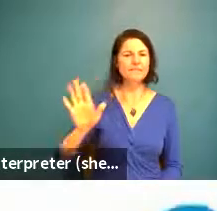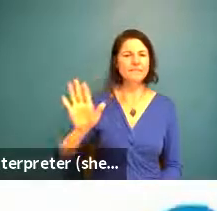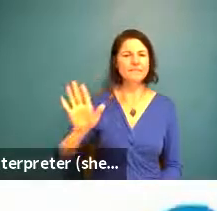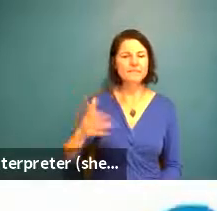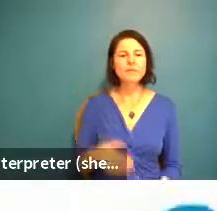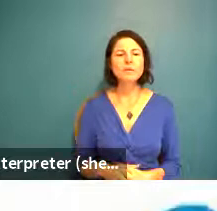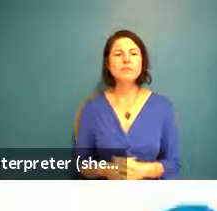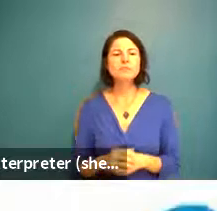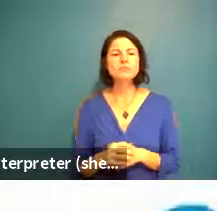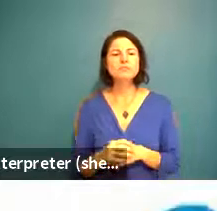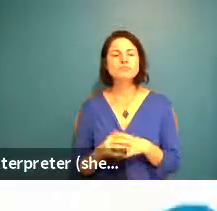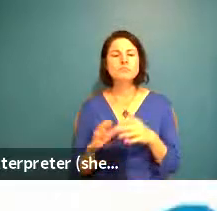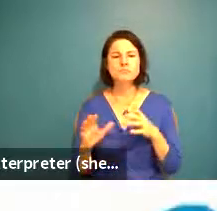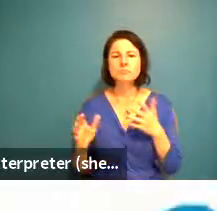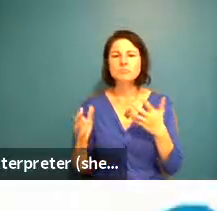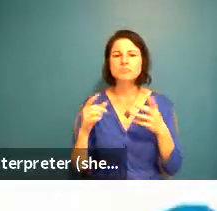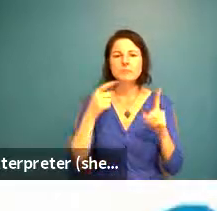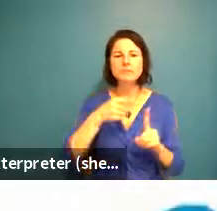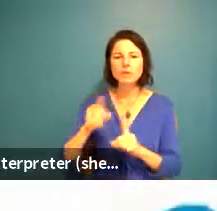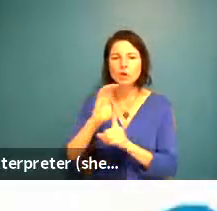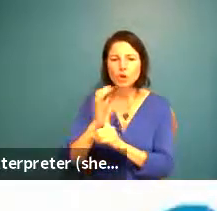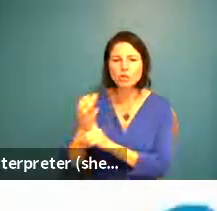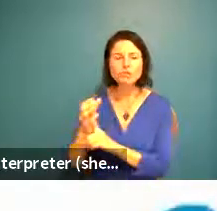certain cultures, certain tribes, the culture,